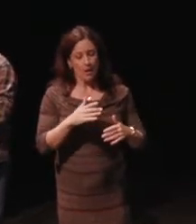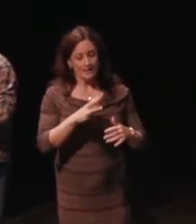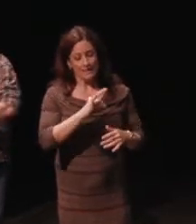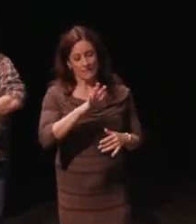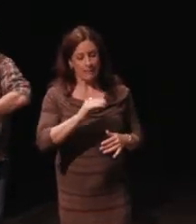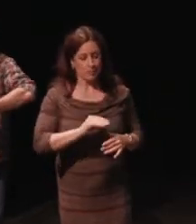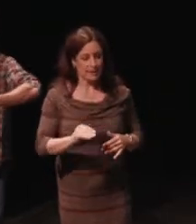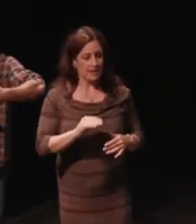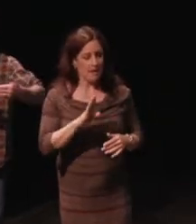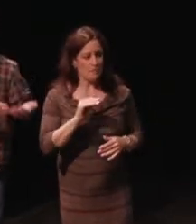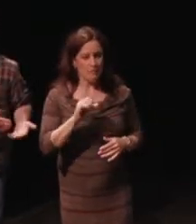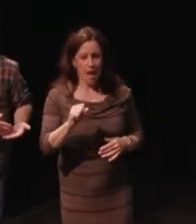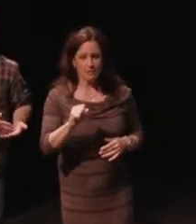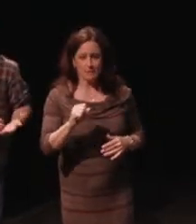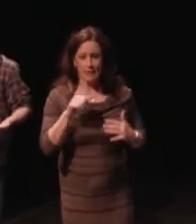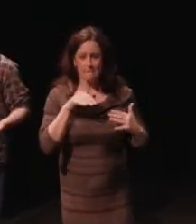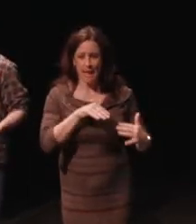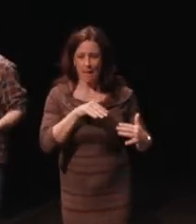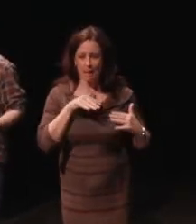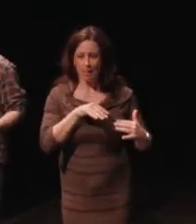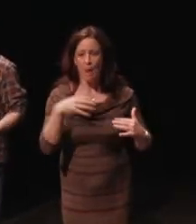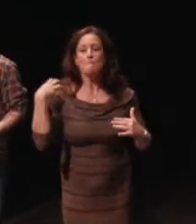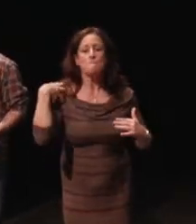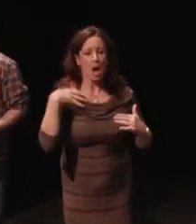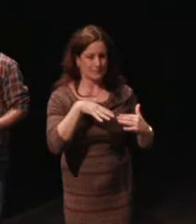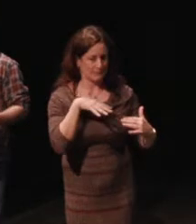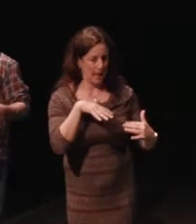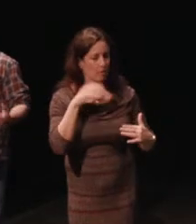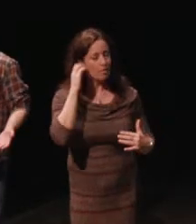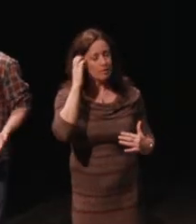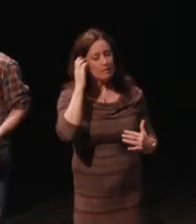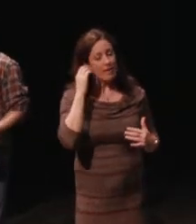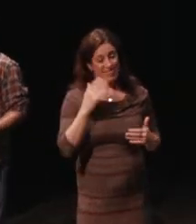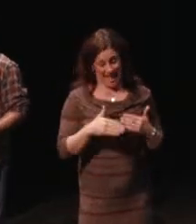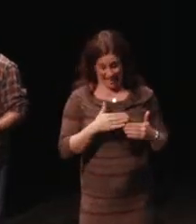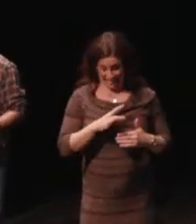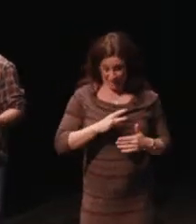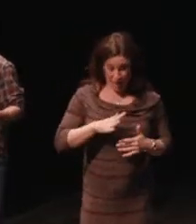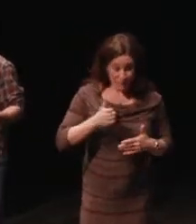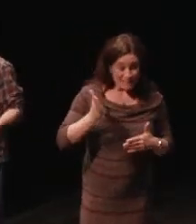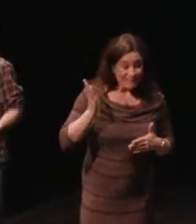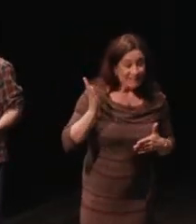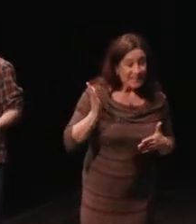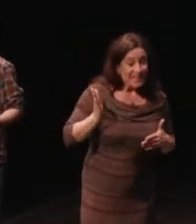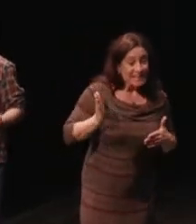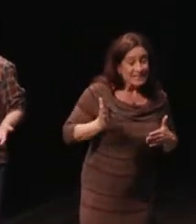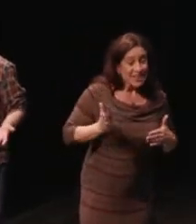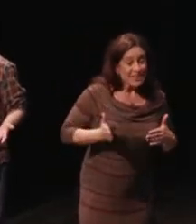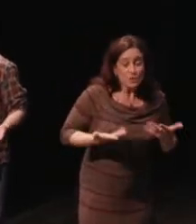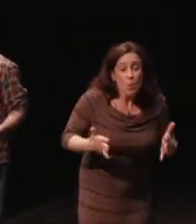you don't want to go back and do the entire thing, those are examples of things where the save point is tedious.